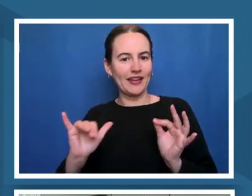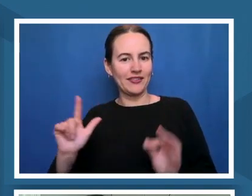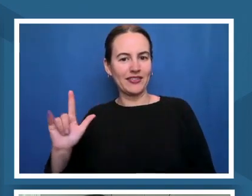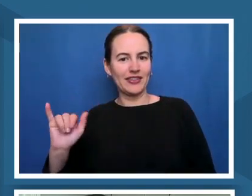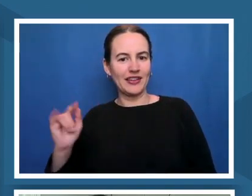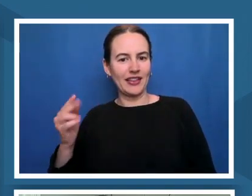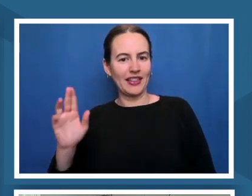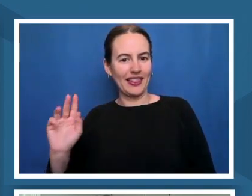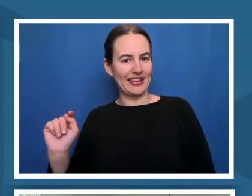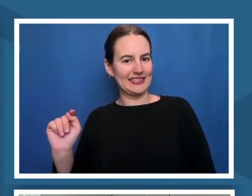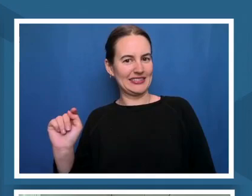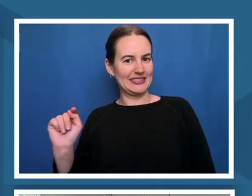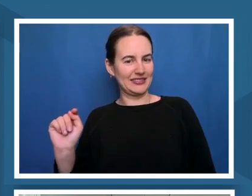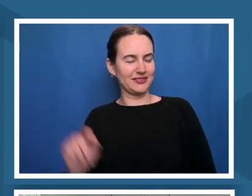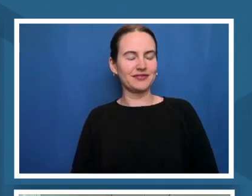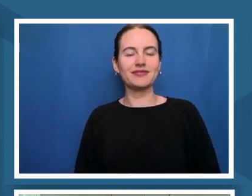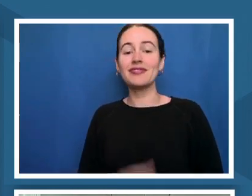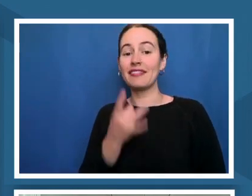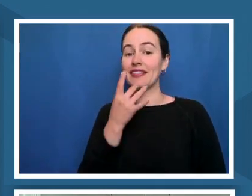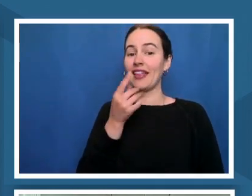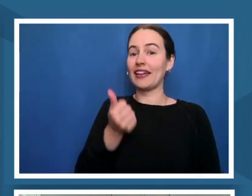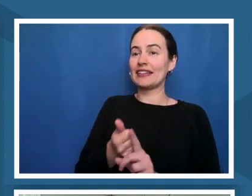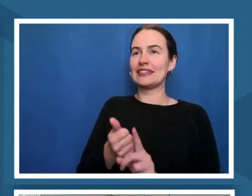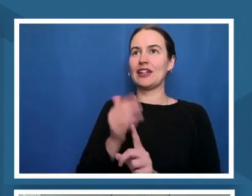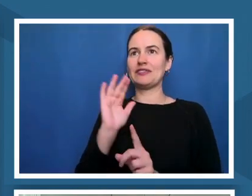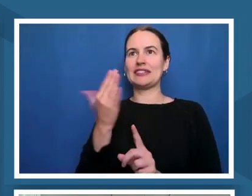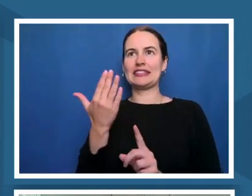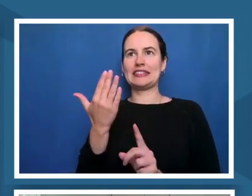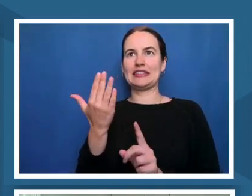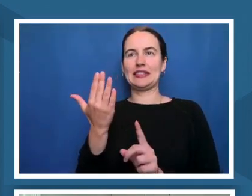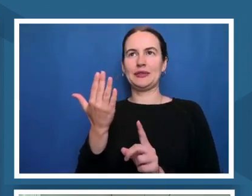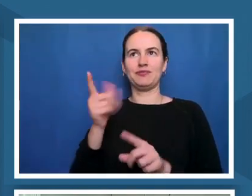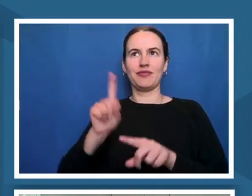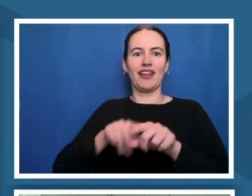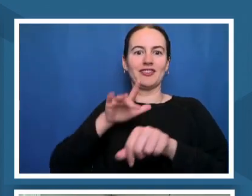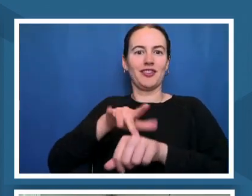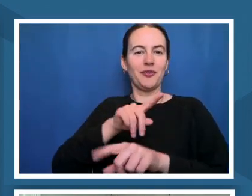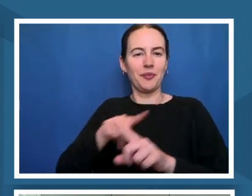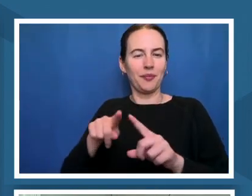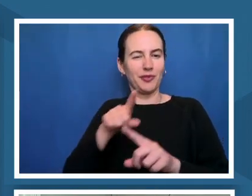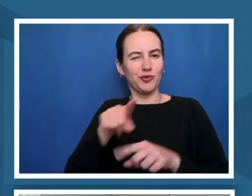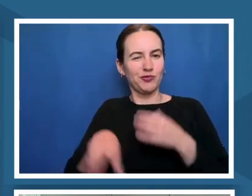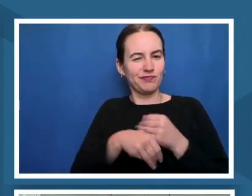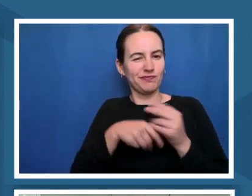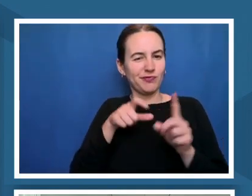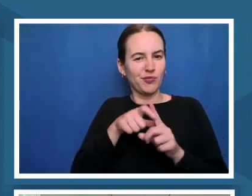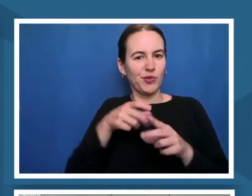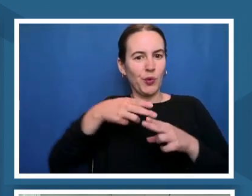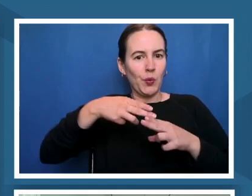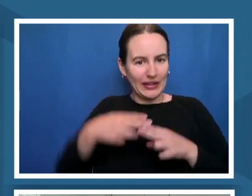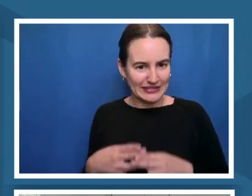untouchable thing and but here it has the weight to it it's really interesting